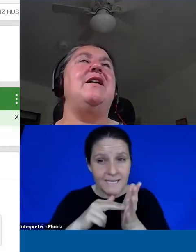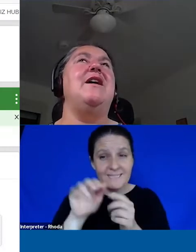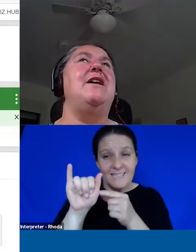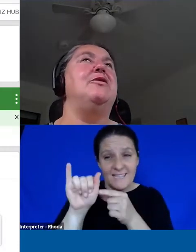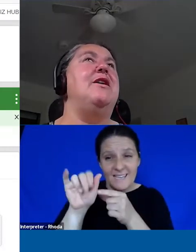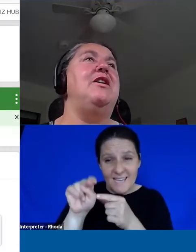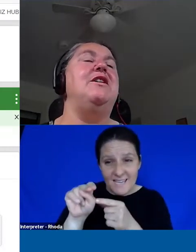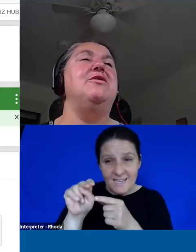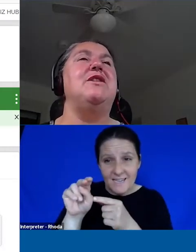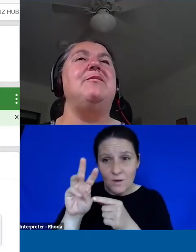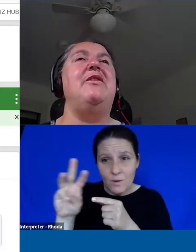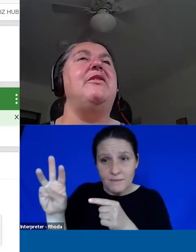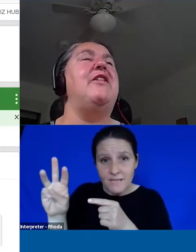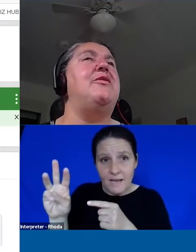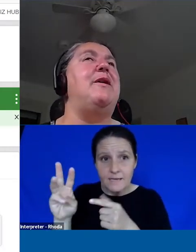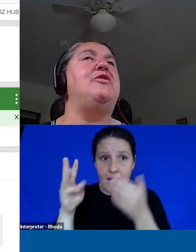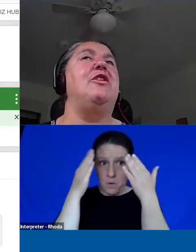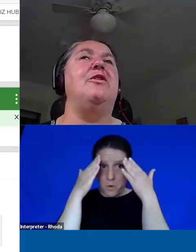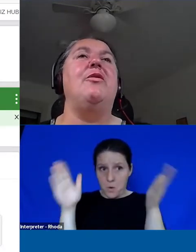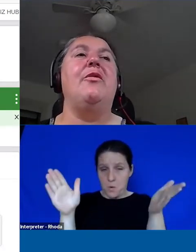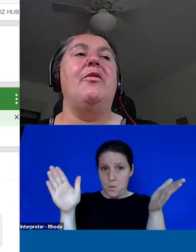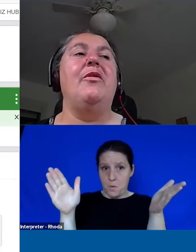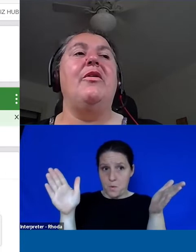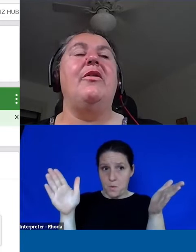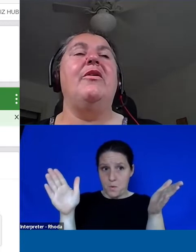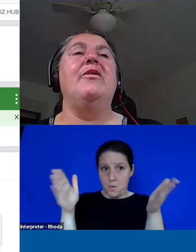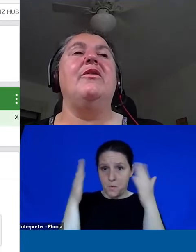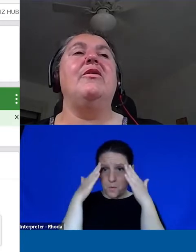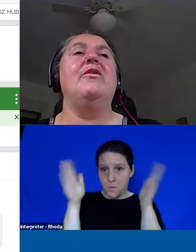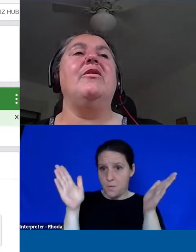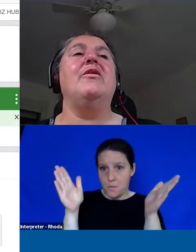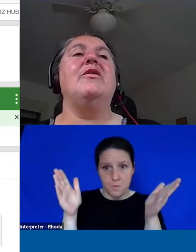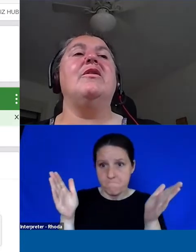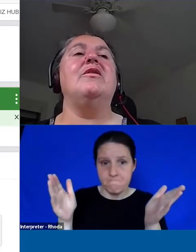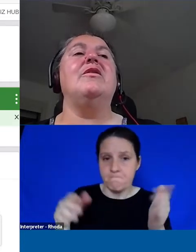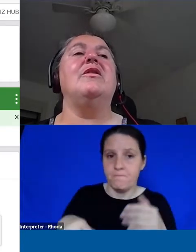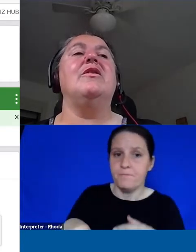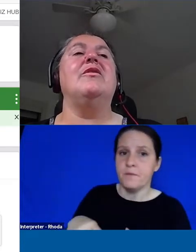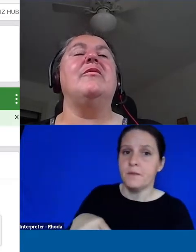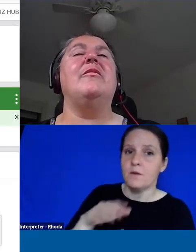I don't have any idea what that means and that's the page title. [Screen Reader] Heading level one COVID 19 projections,